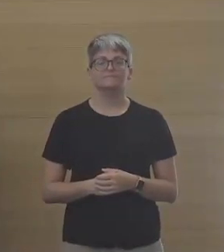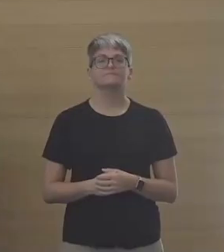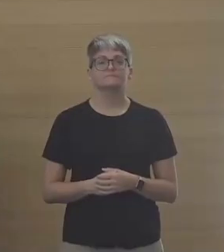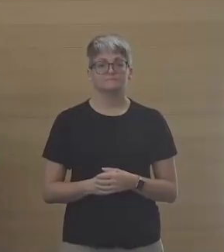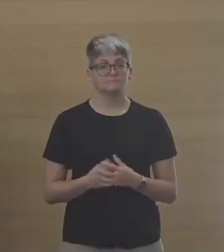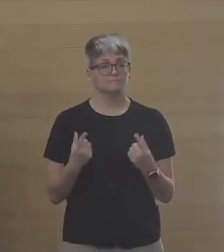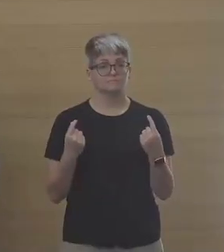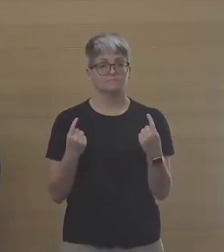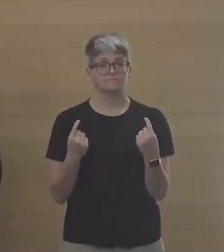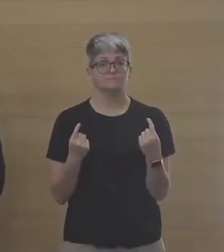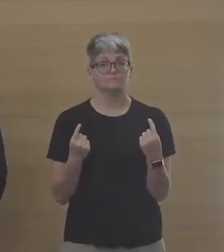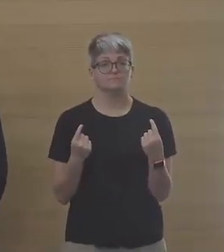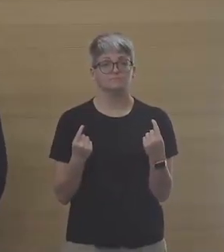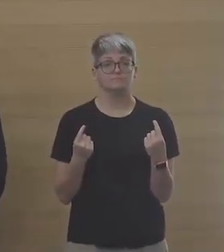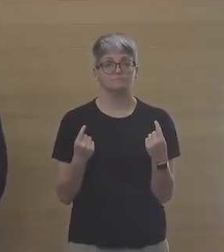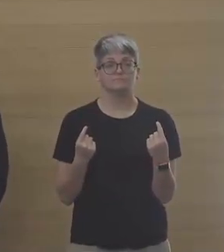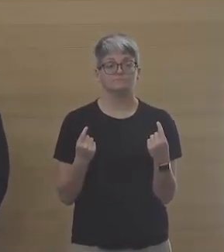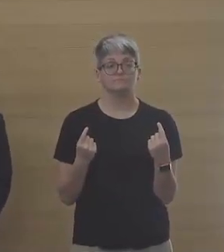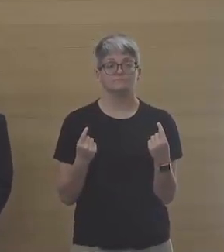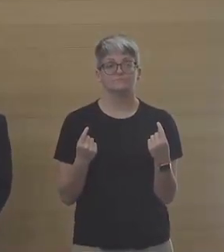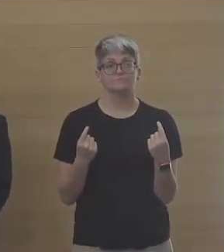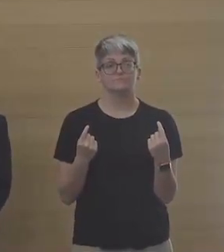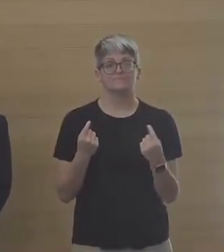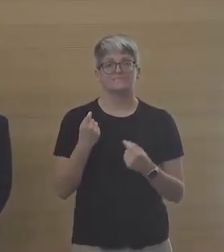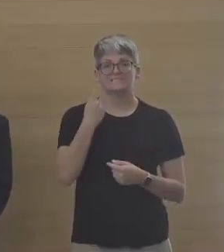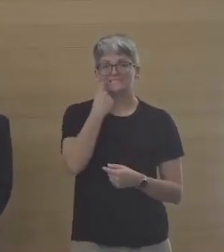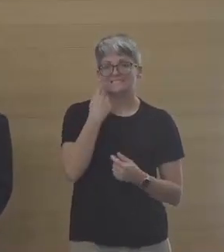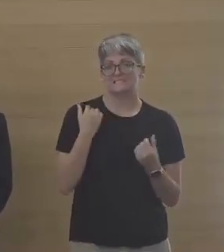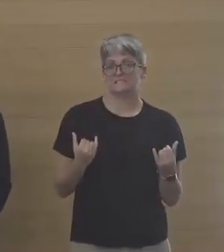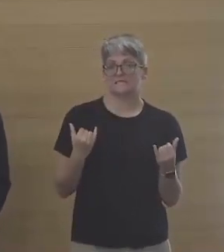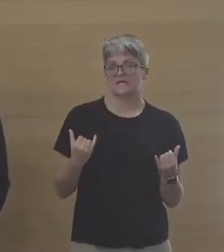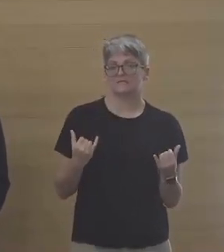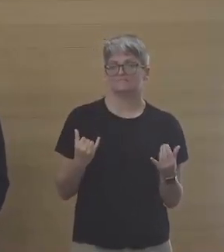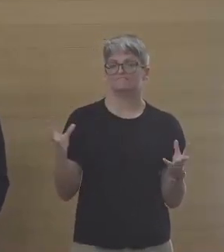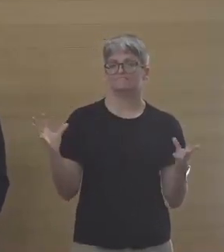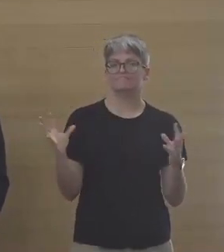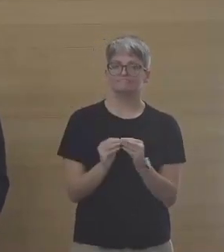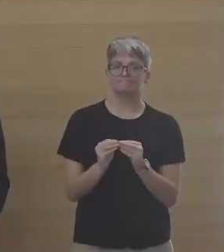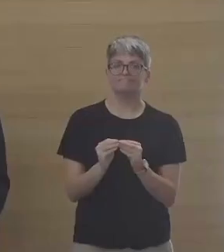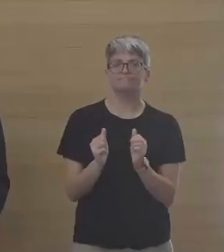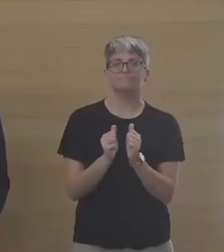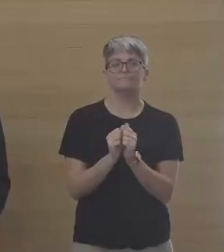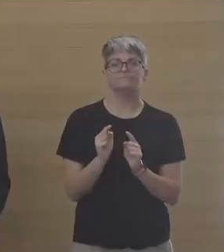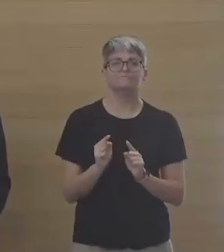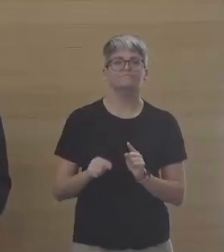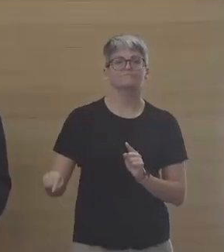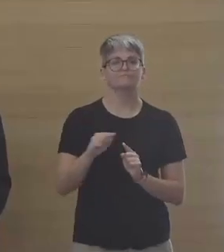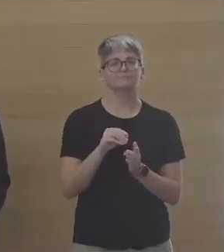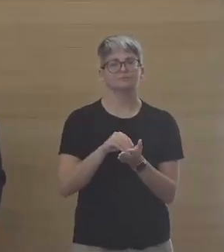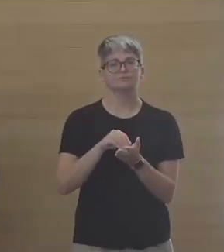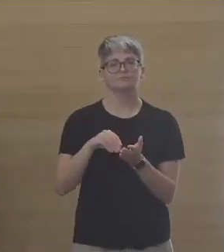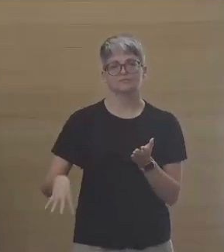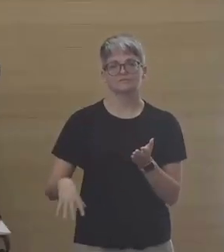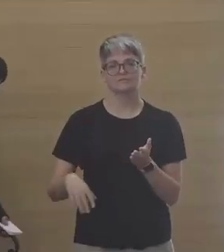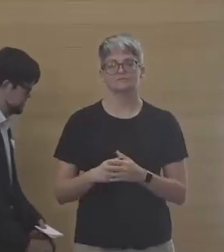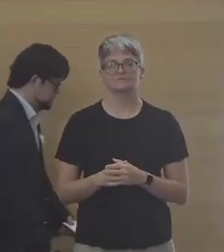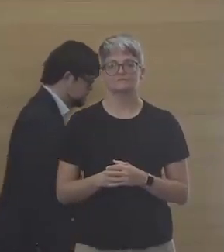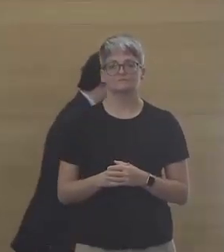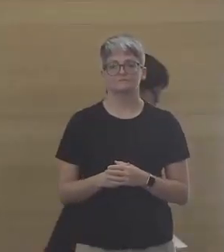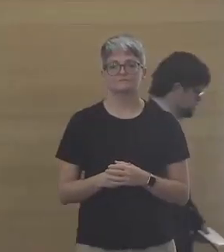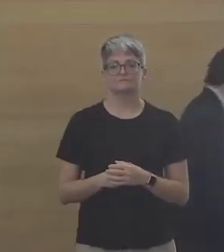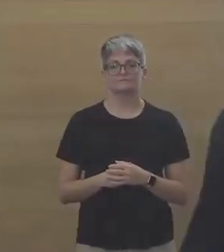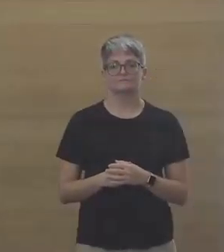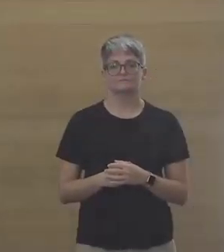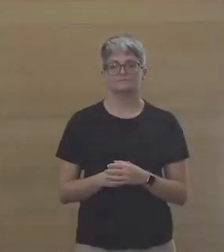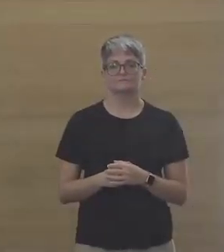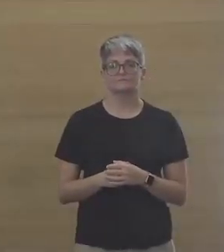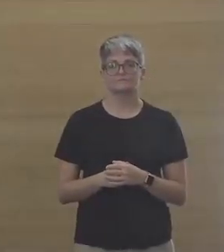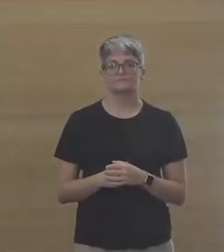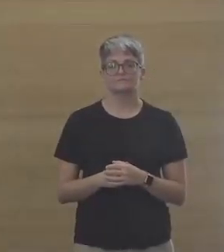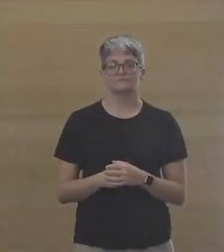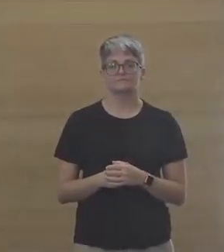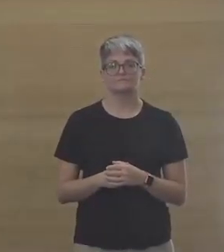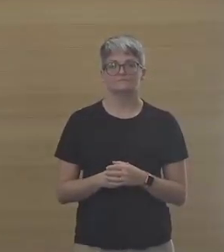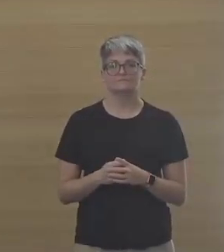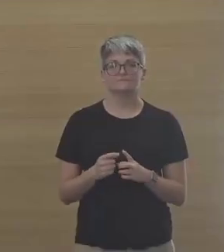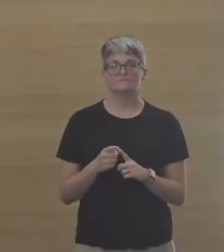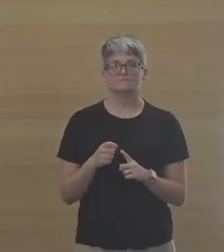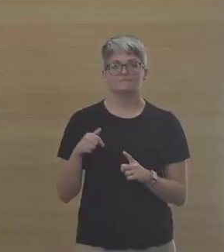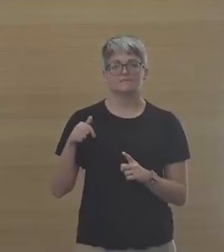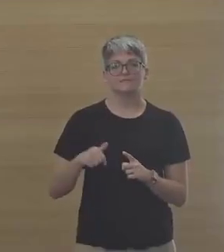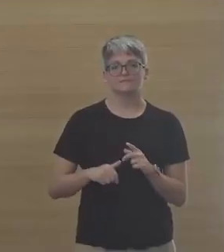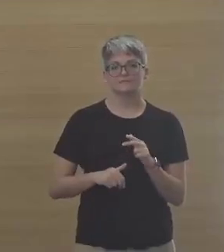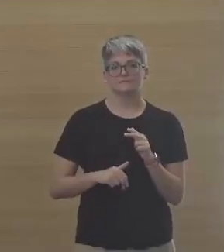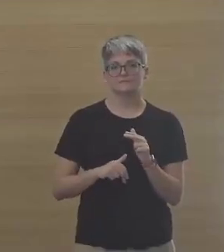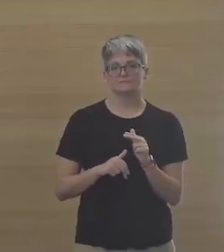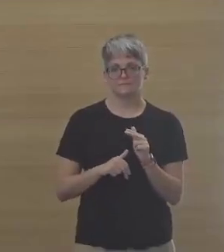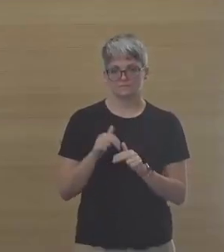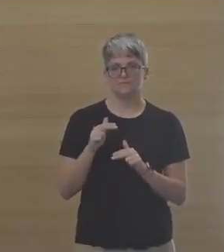Earlier, we met with students from this building to really talk